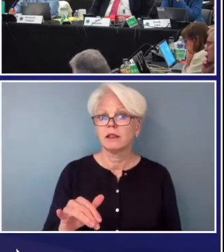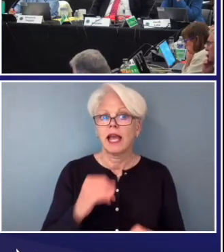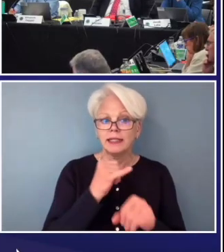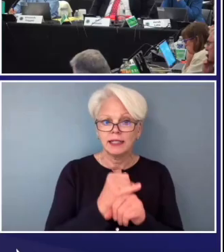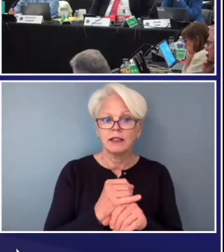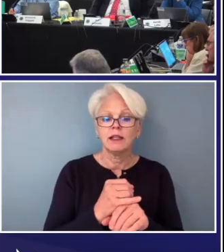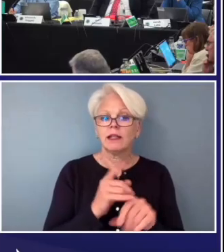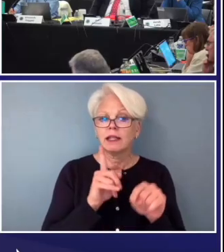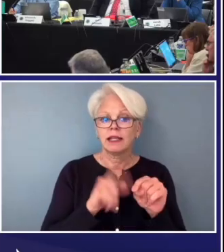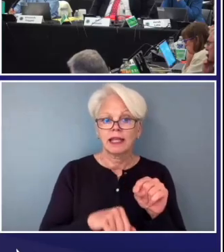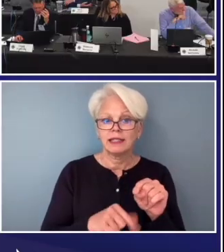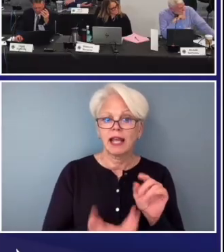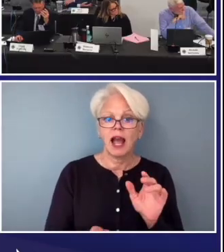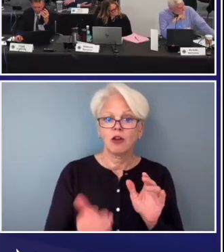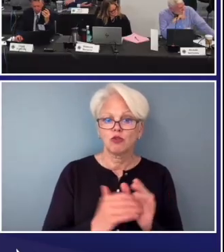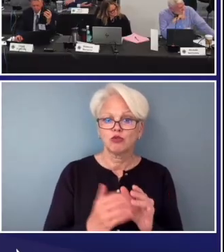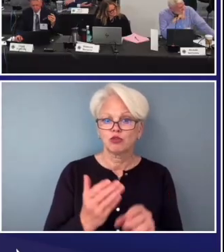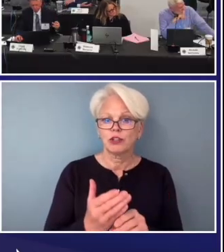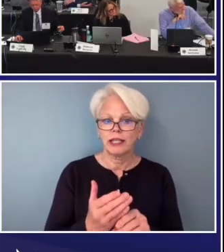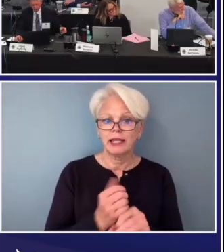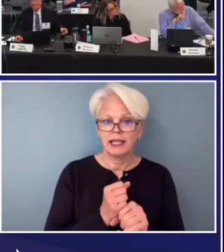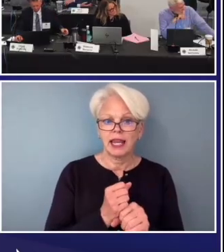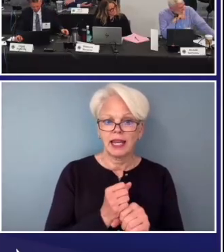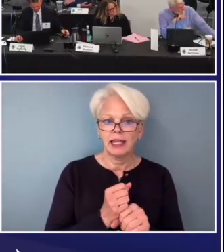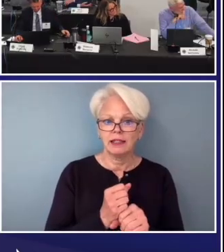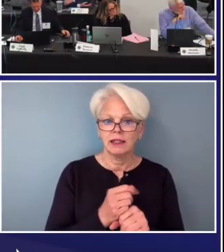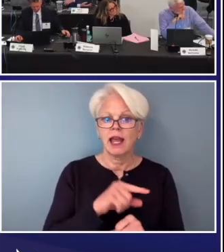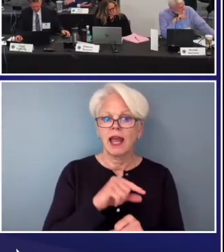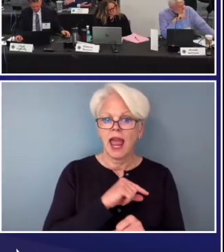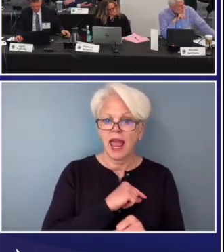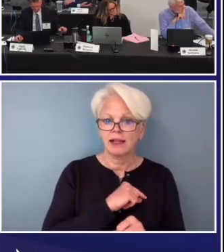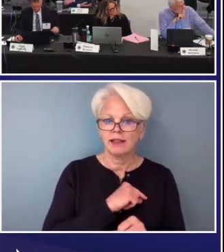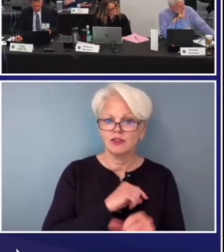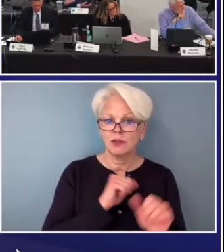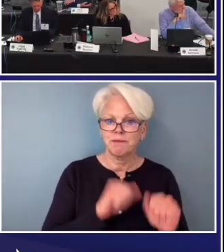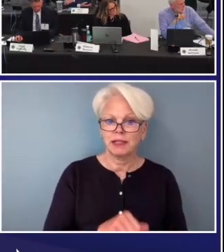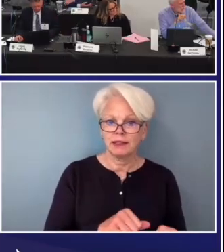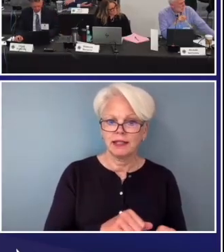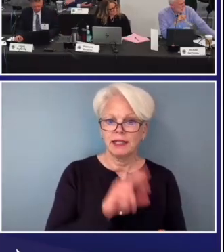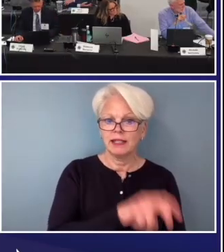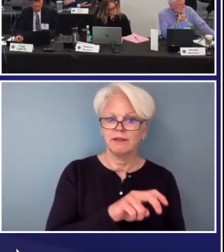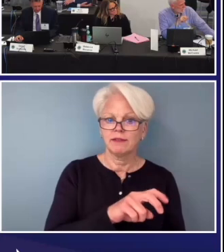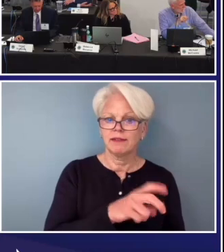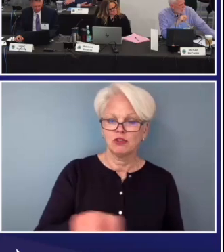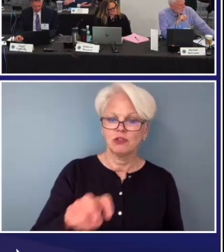regain eligibility by switching amongst its design by switching its designation. We talked about this on day one.